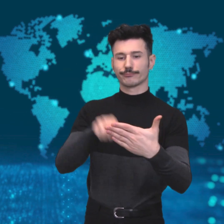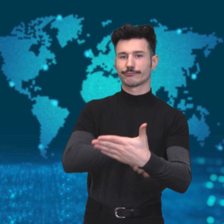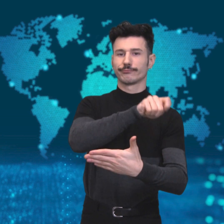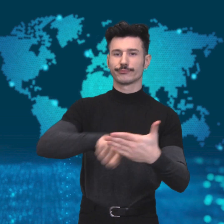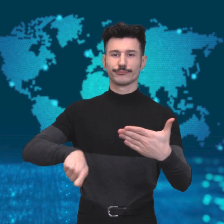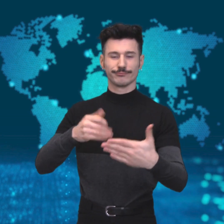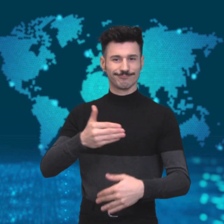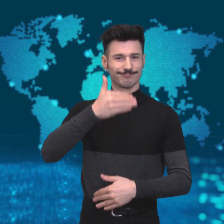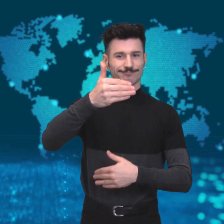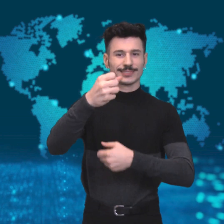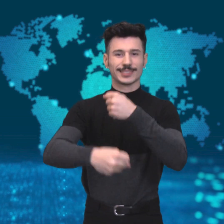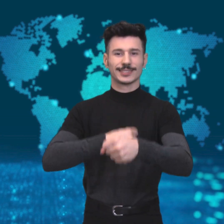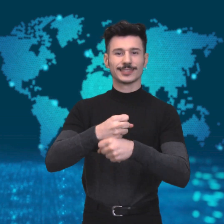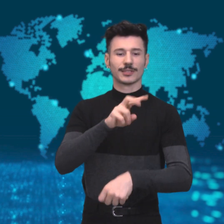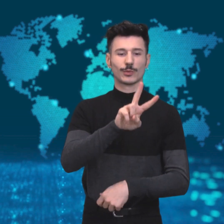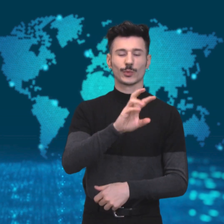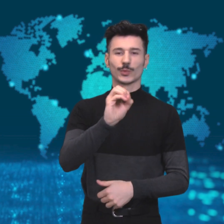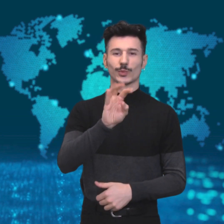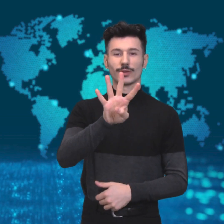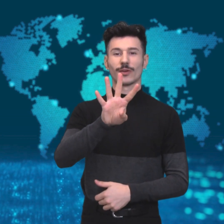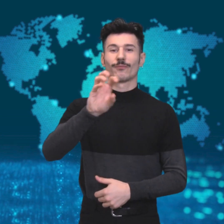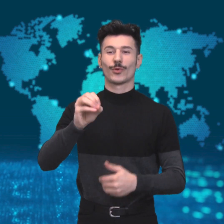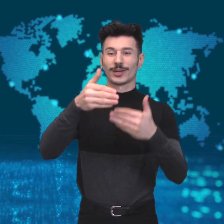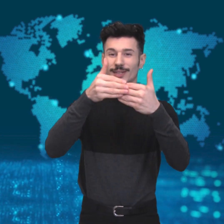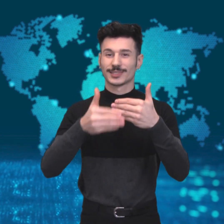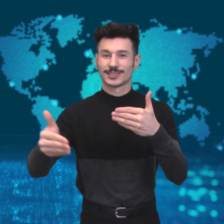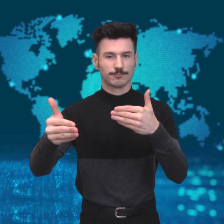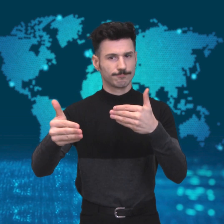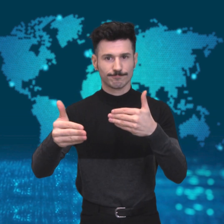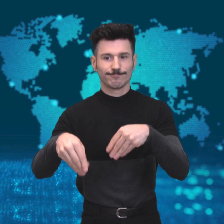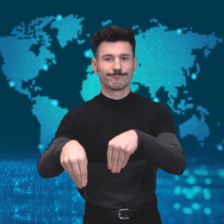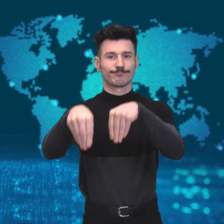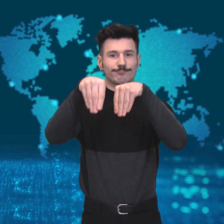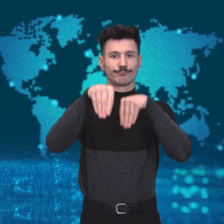and hybrid cars by 2035 instead of 2040.